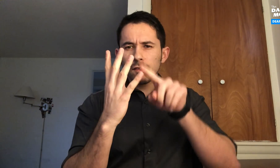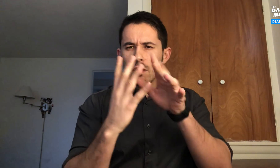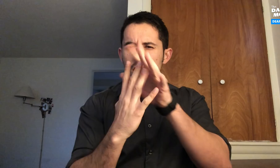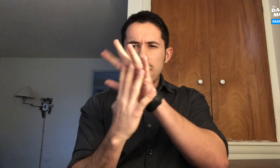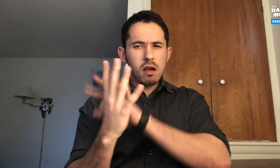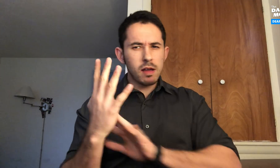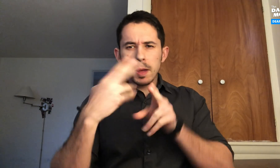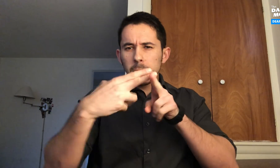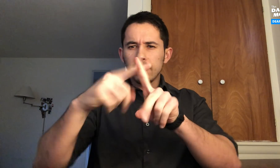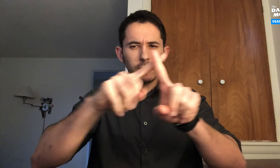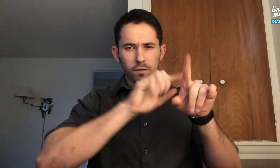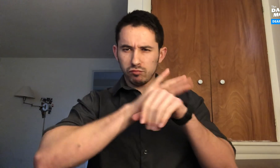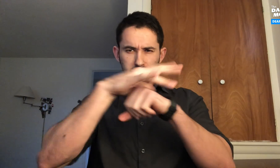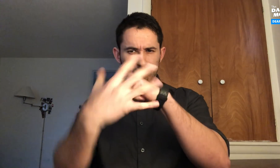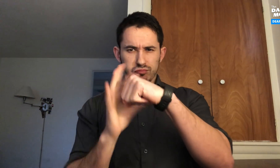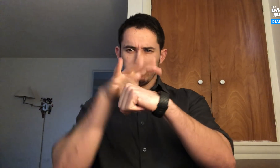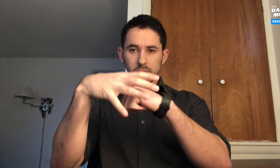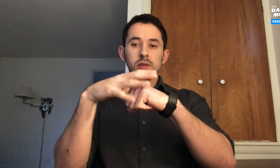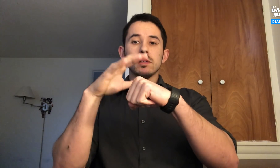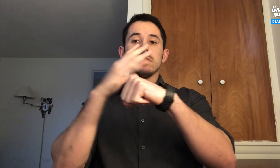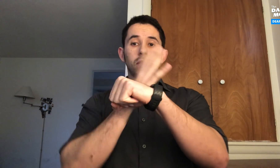all over with different names.